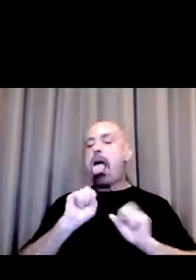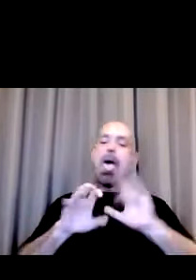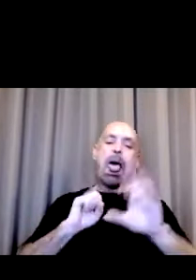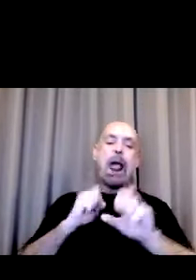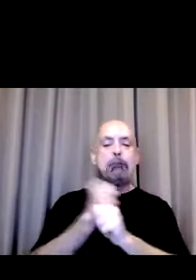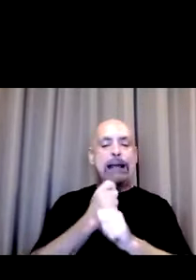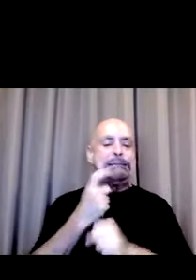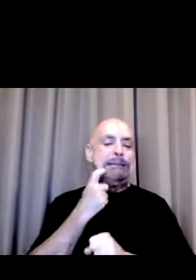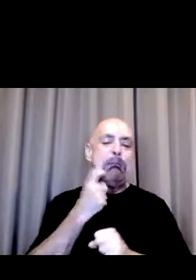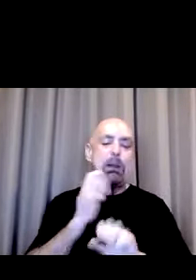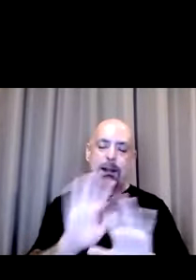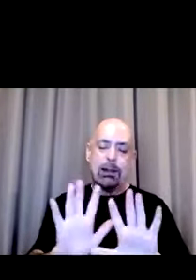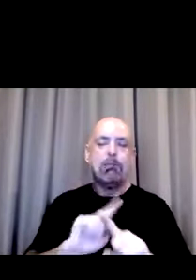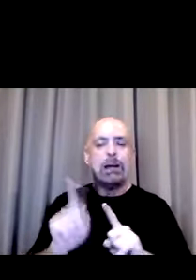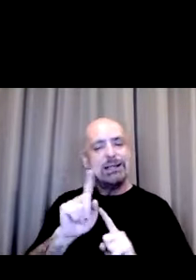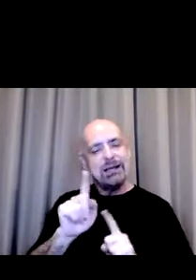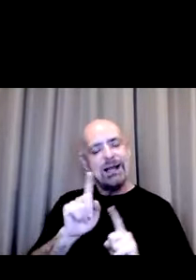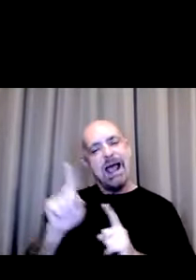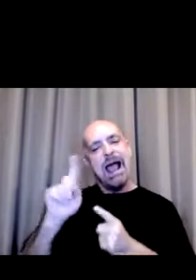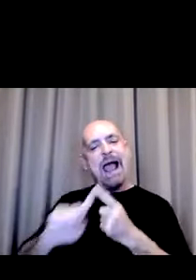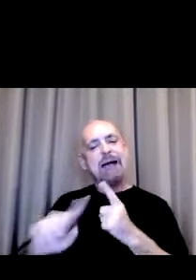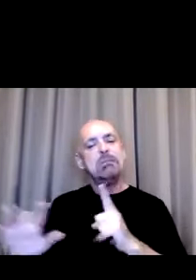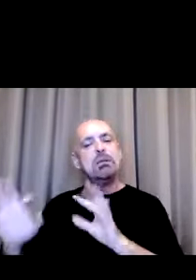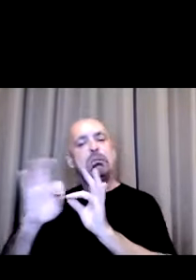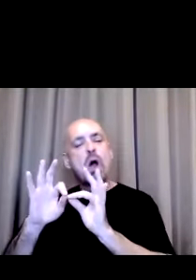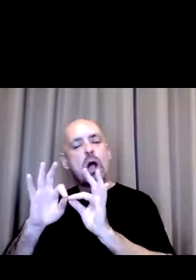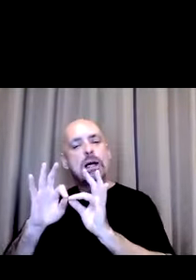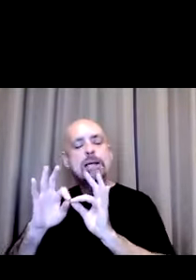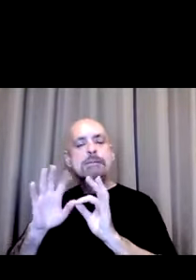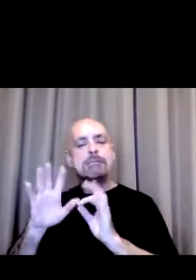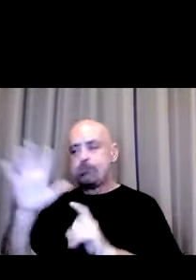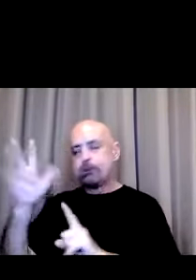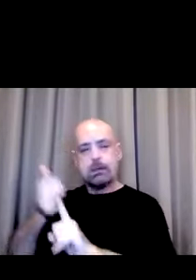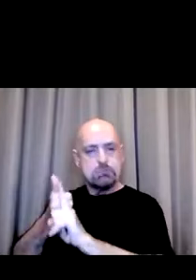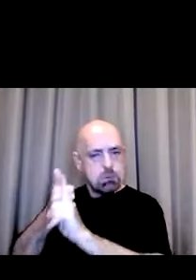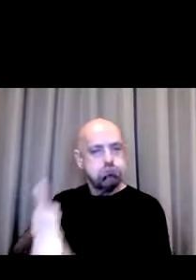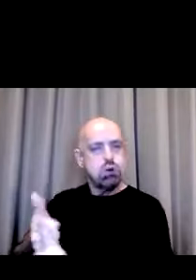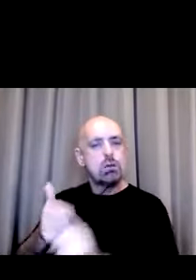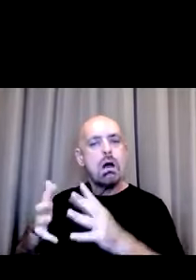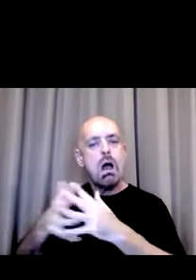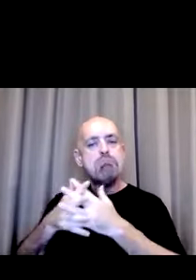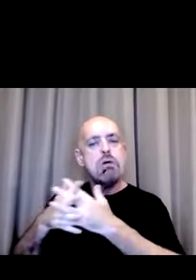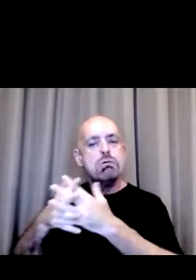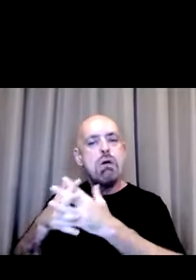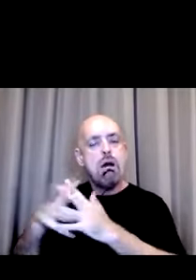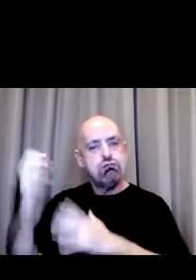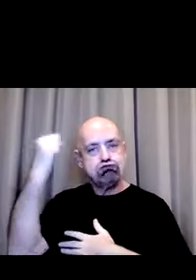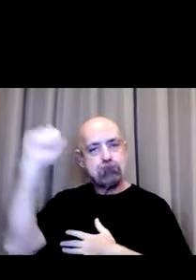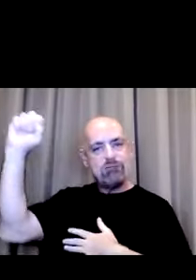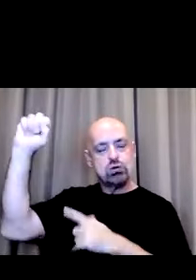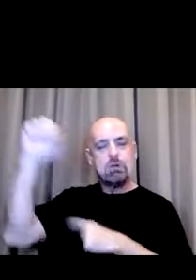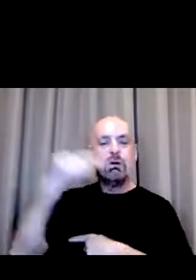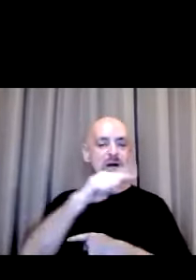the vindication of the life of men published in 1790, Mary Wollstonecraft cold ult told ed